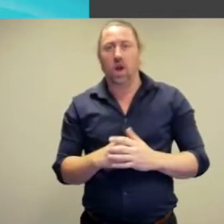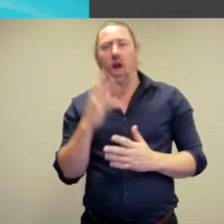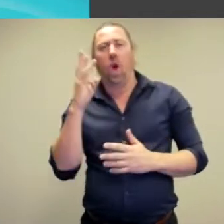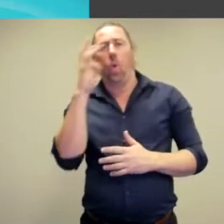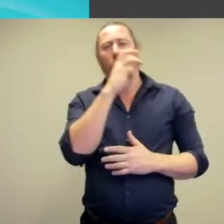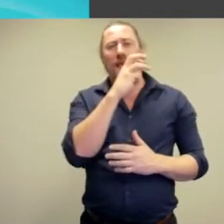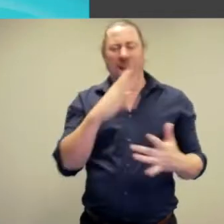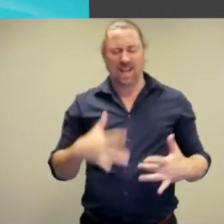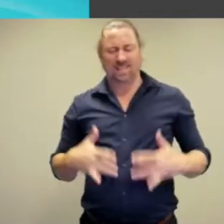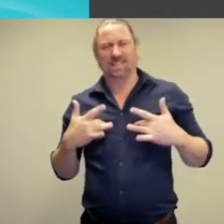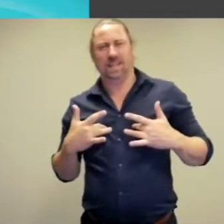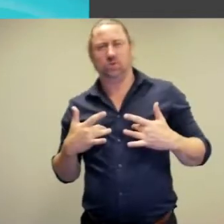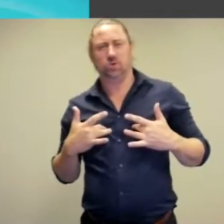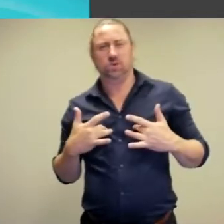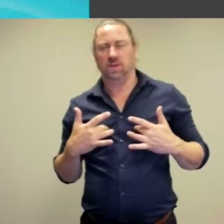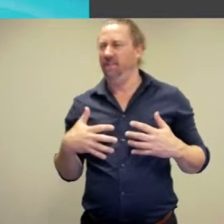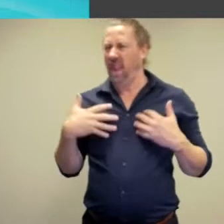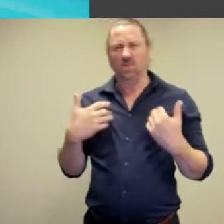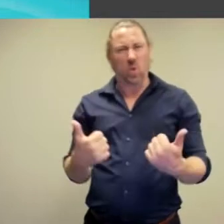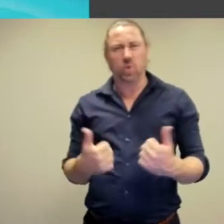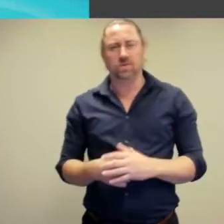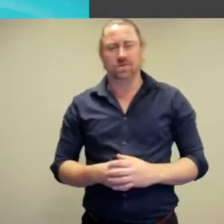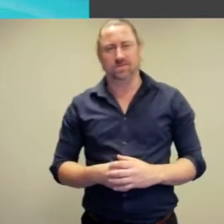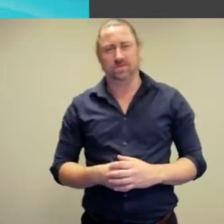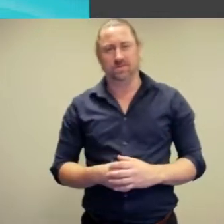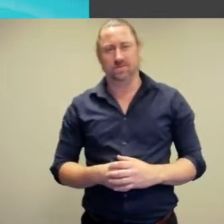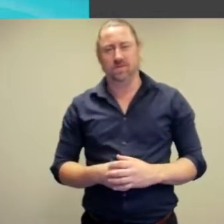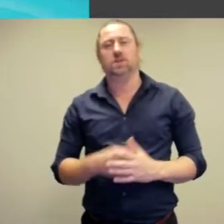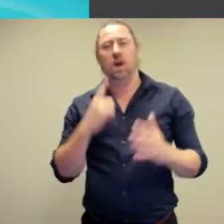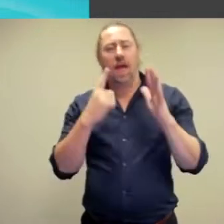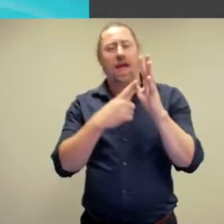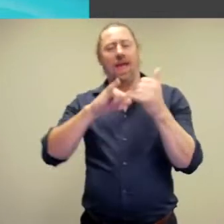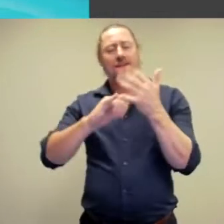Sensation